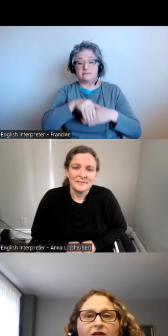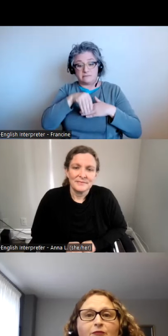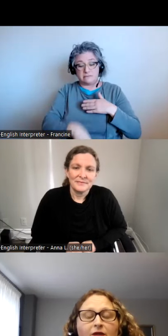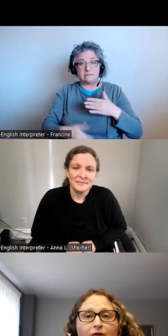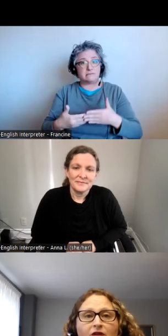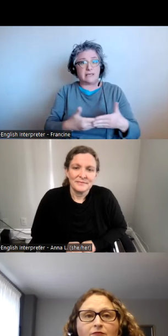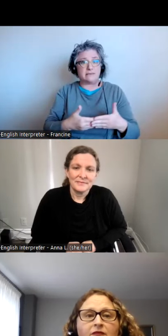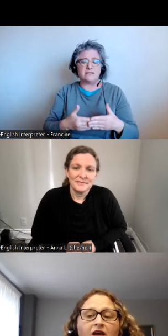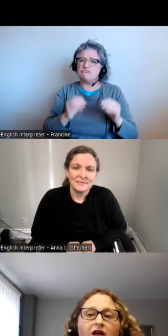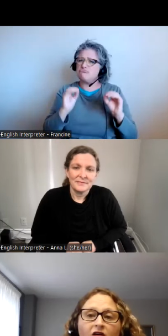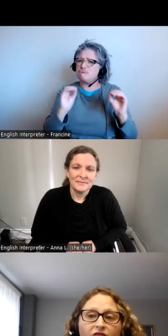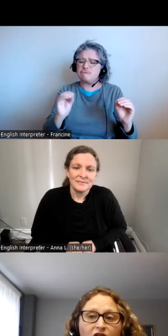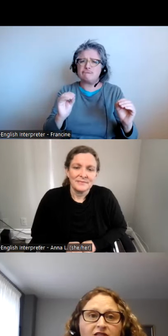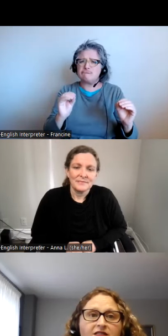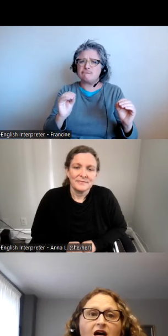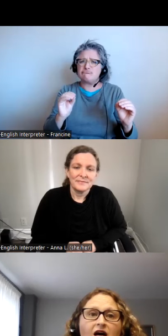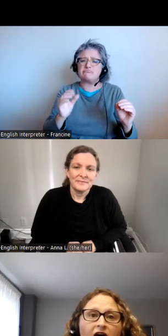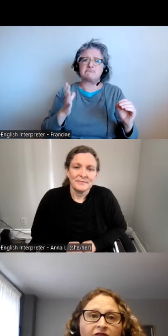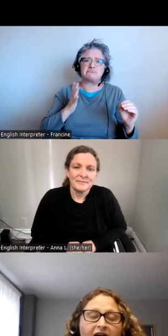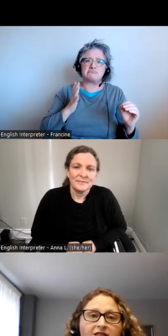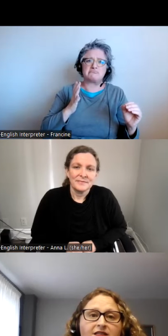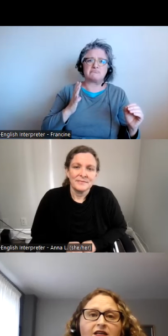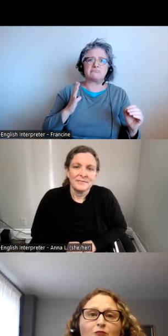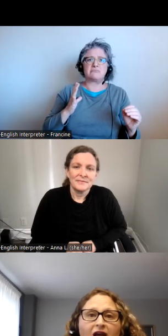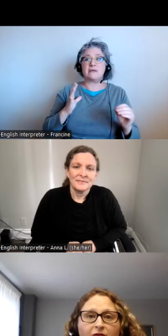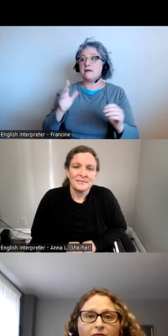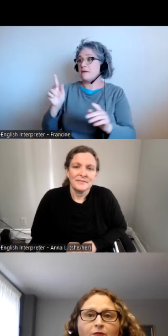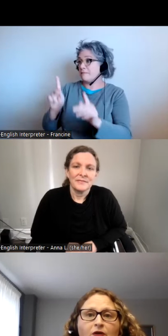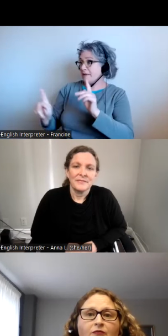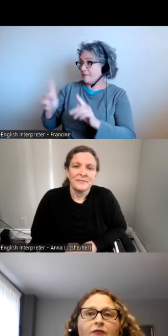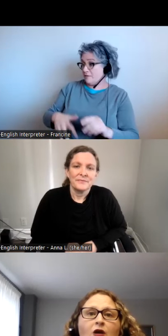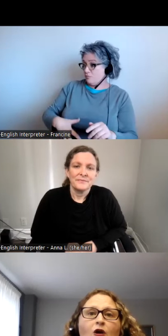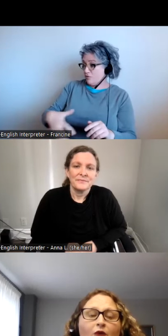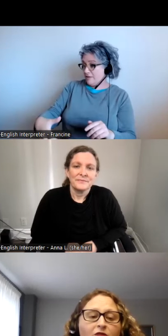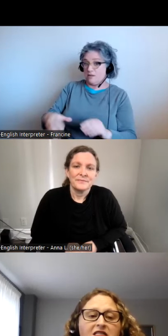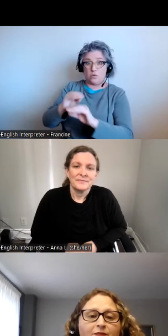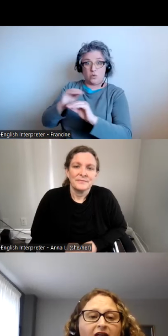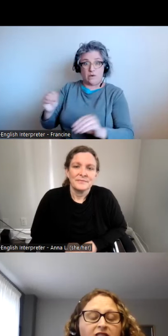unsafe for their unborn baby; however, there is no